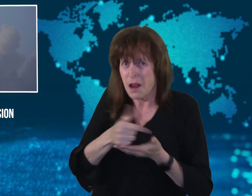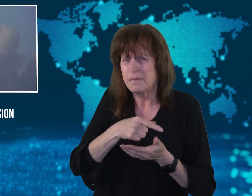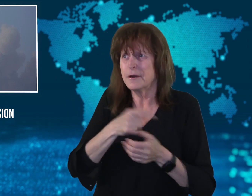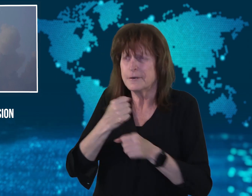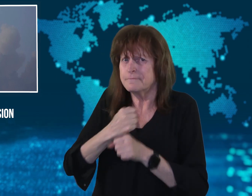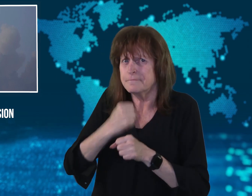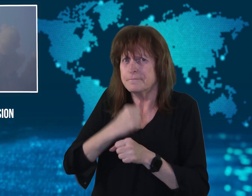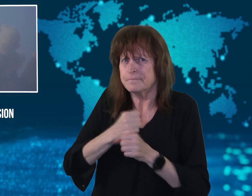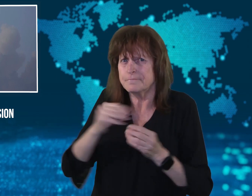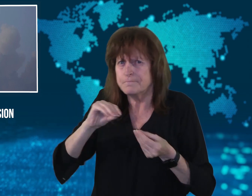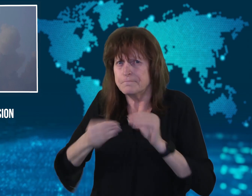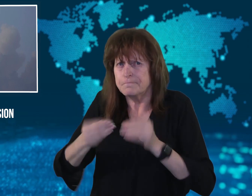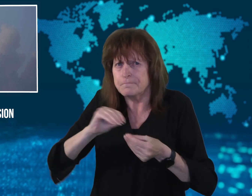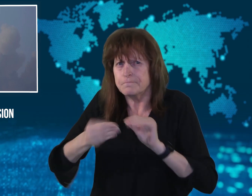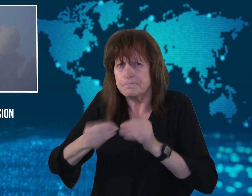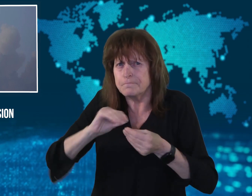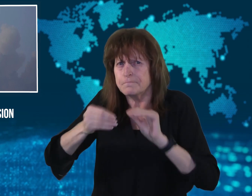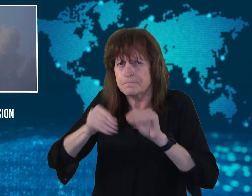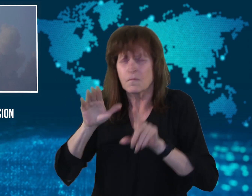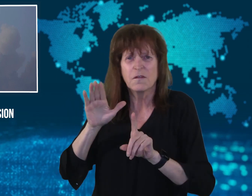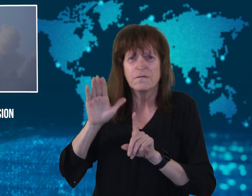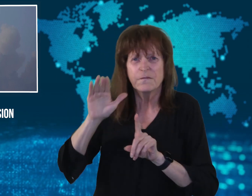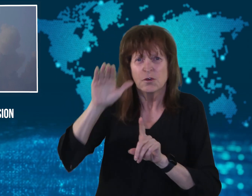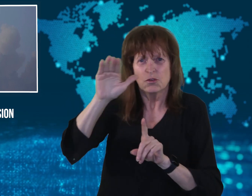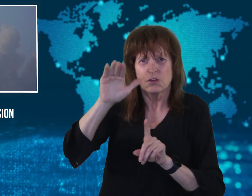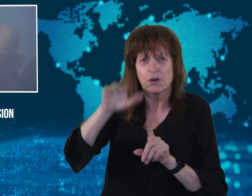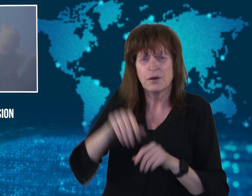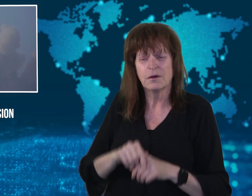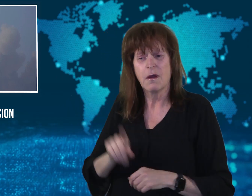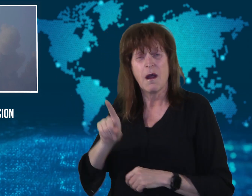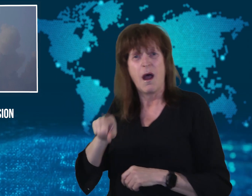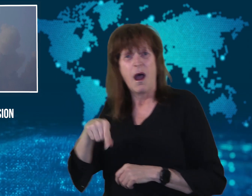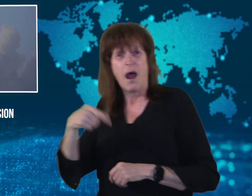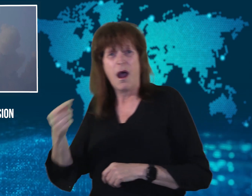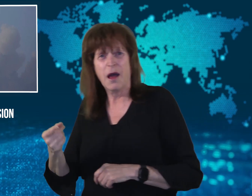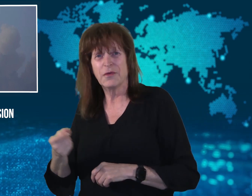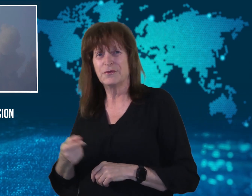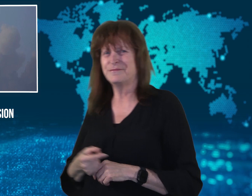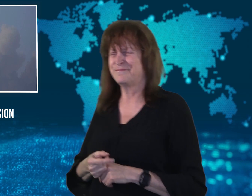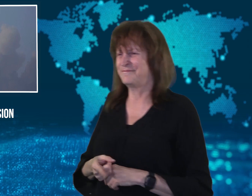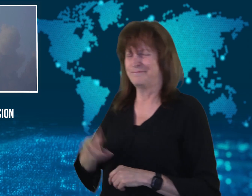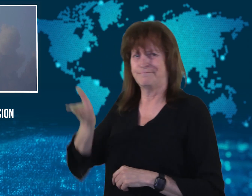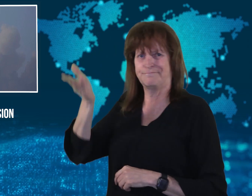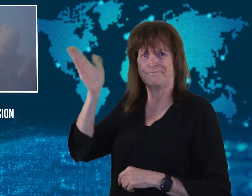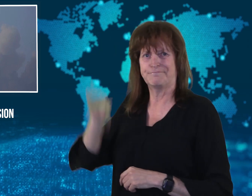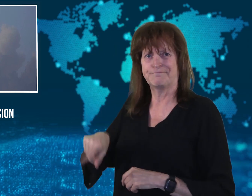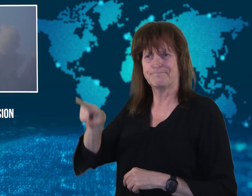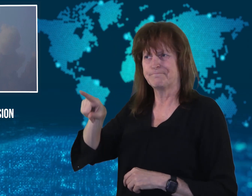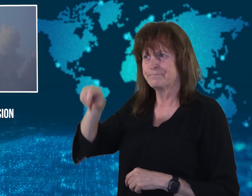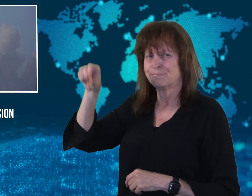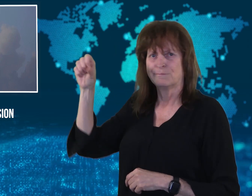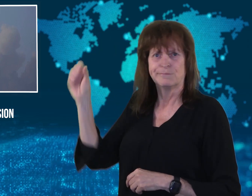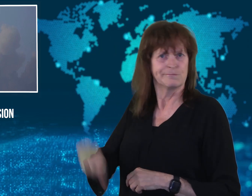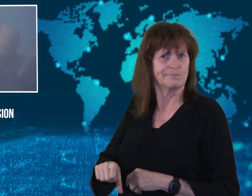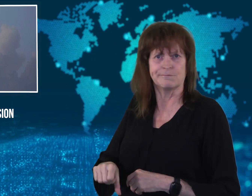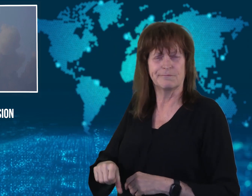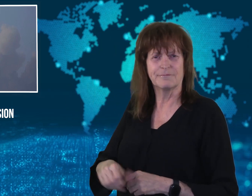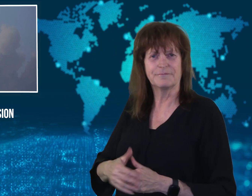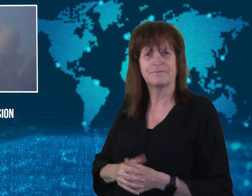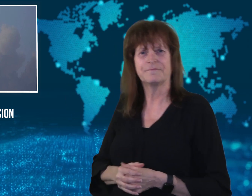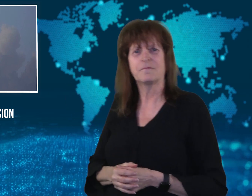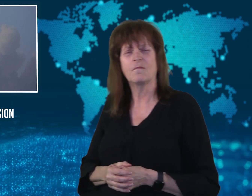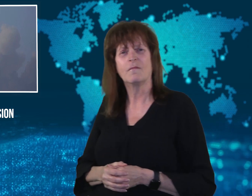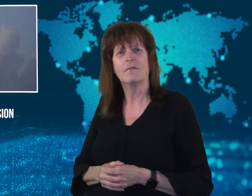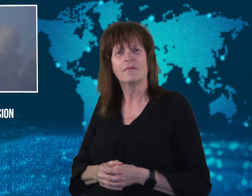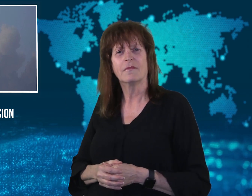While some argue that at least the launch provided valuable information that